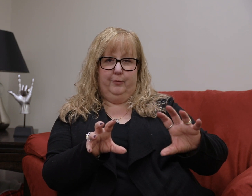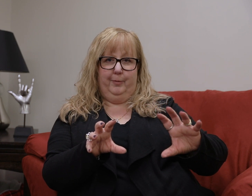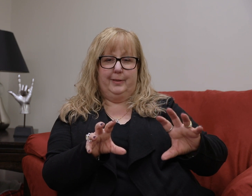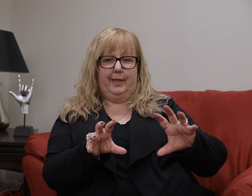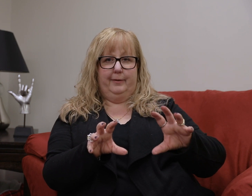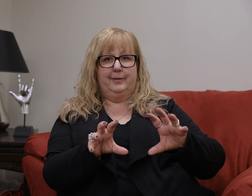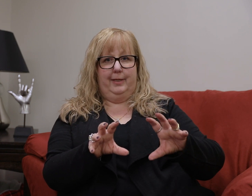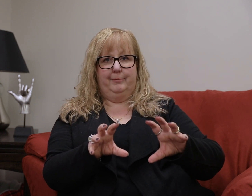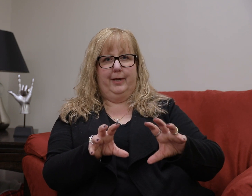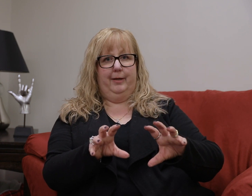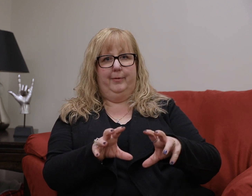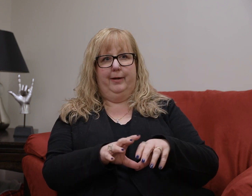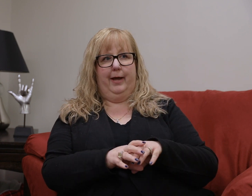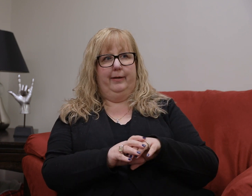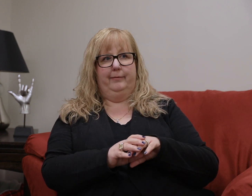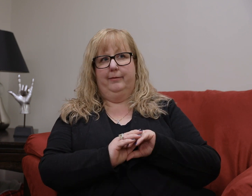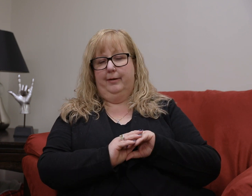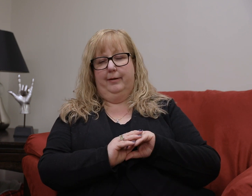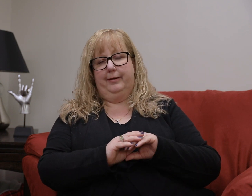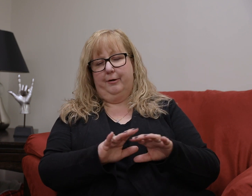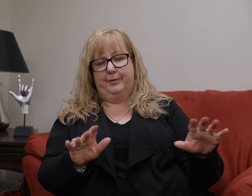And I guarantee you you'll be blown away.